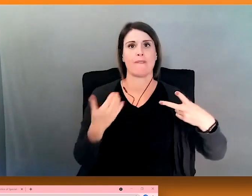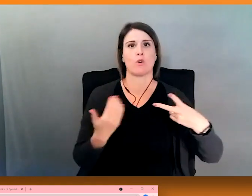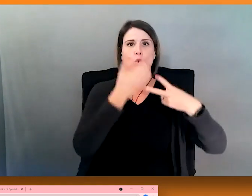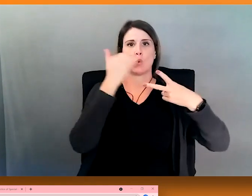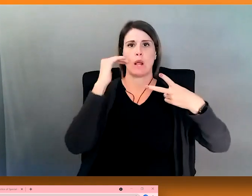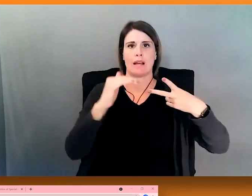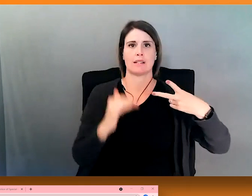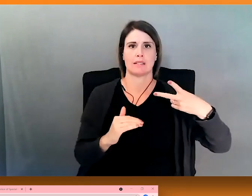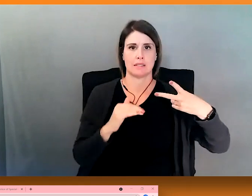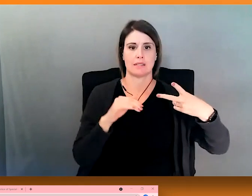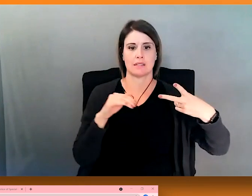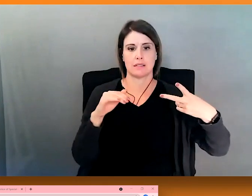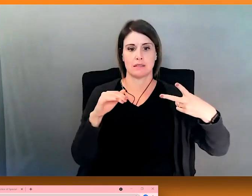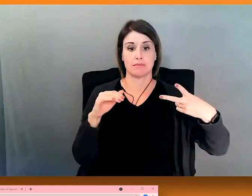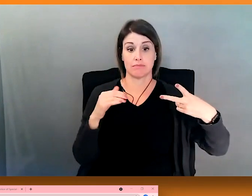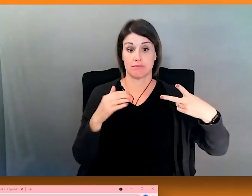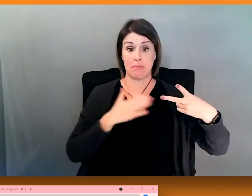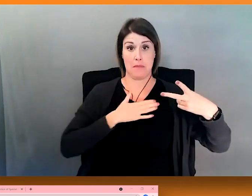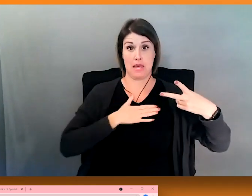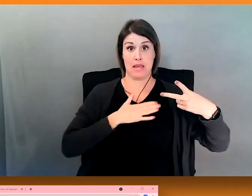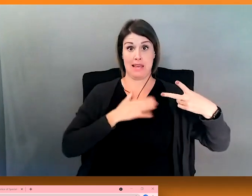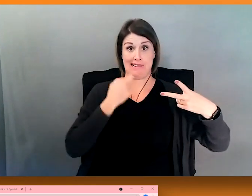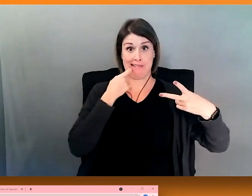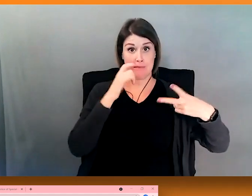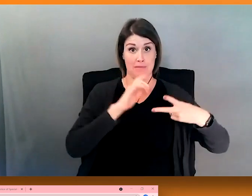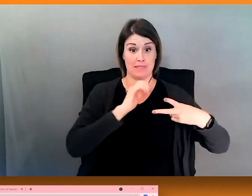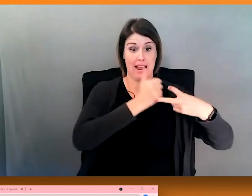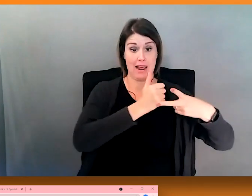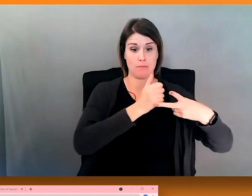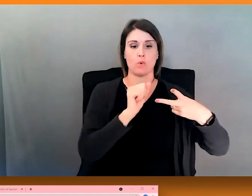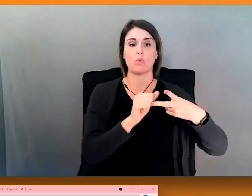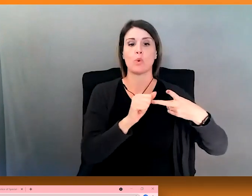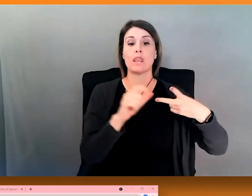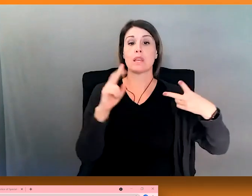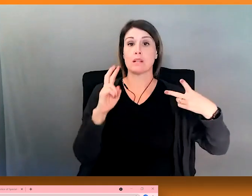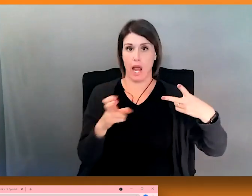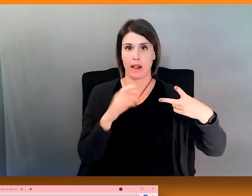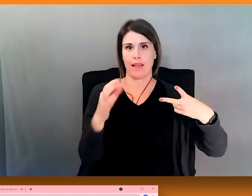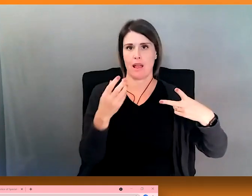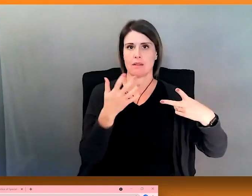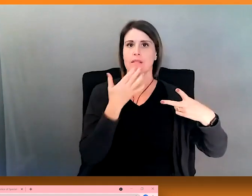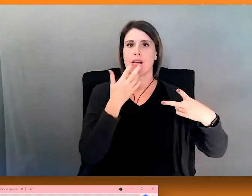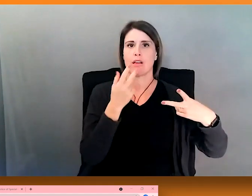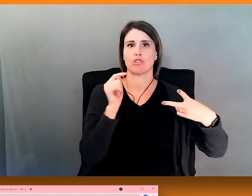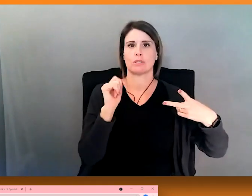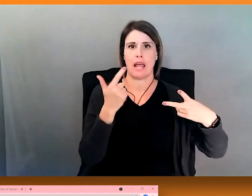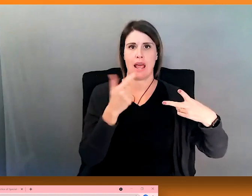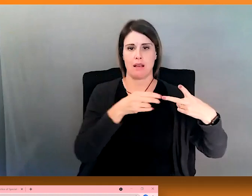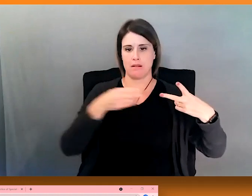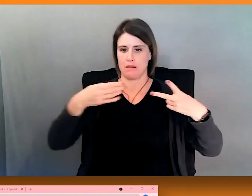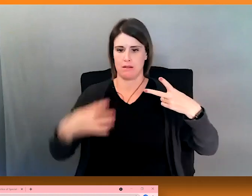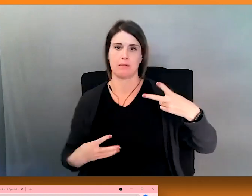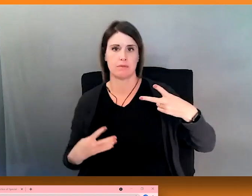and your list section with the title and the color tag.